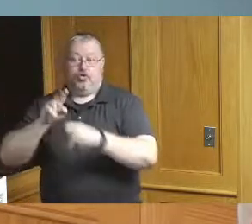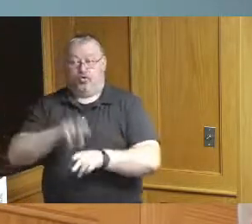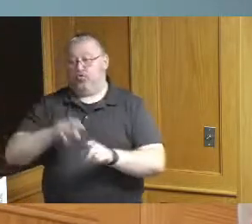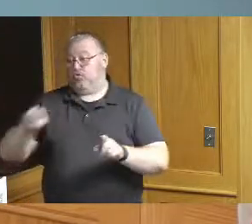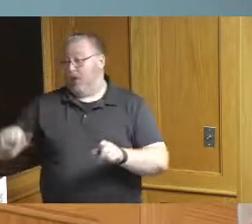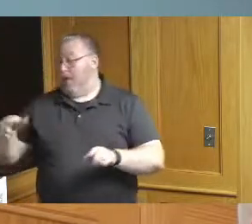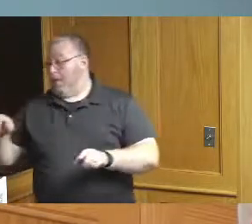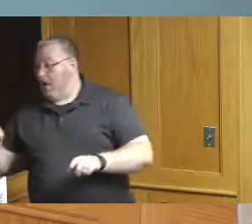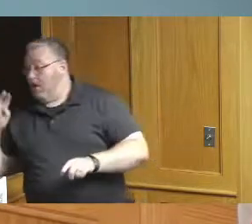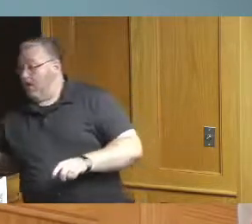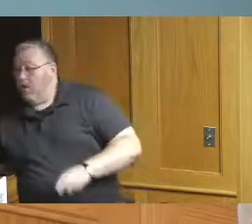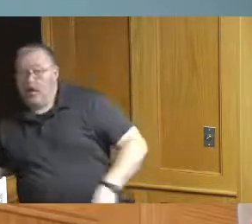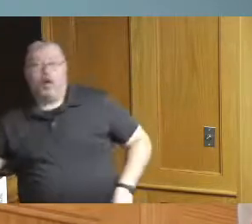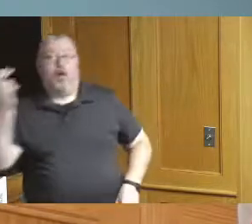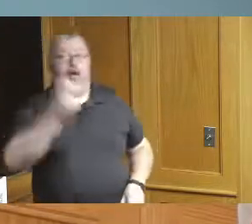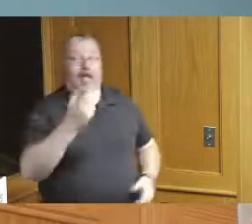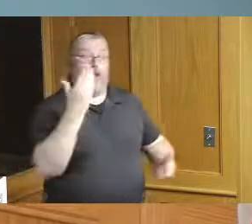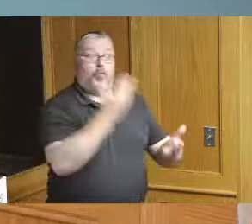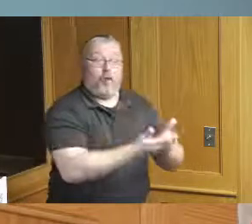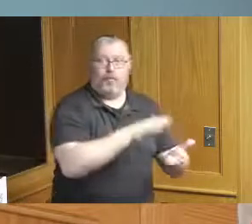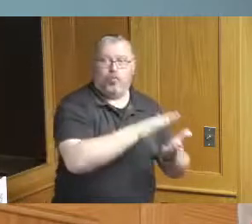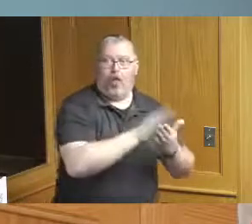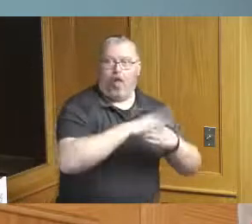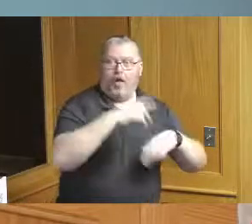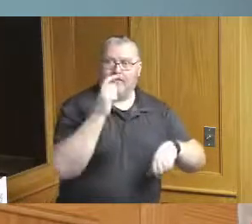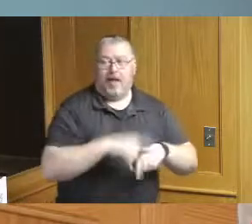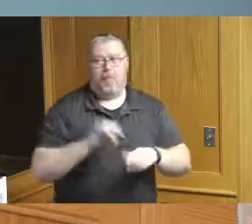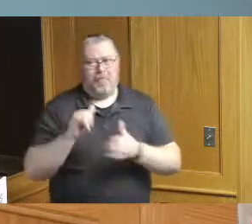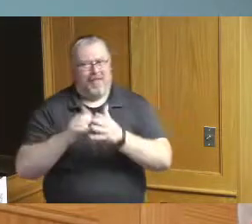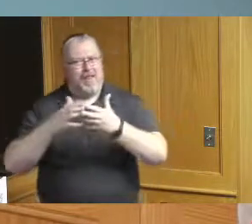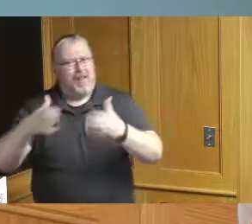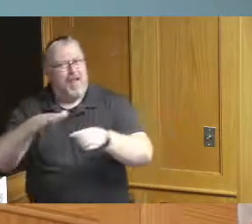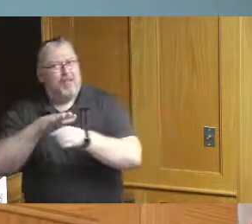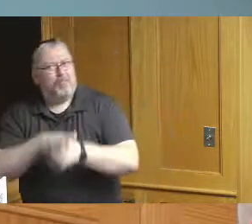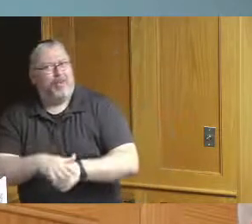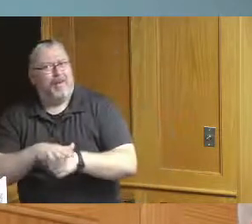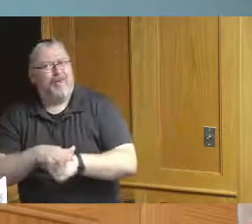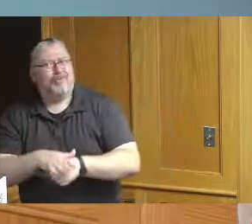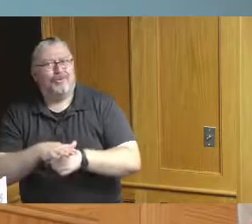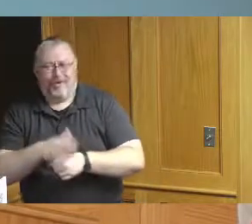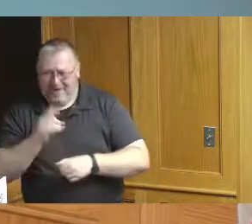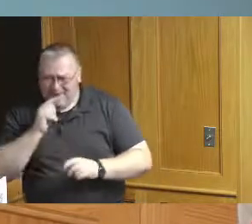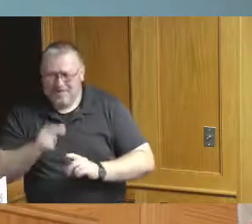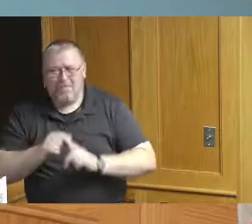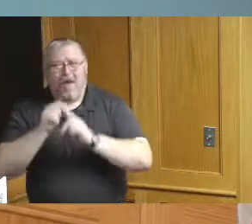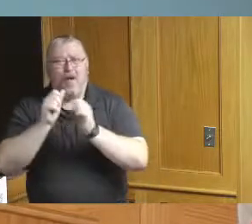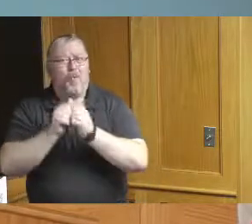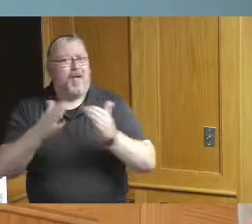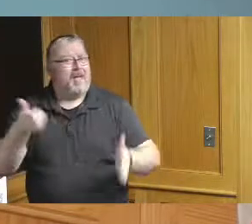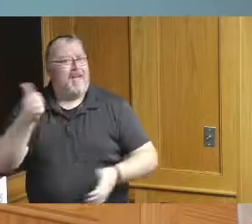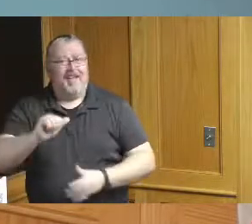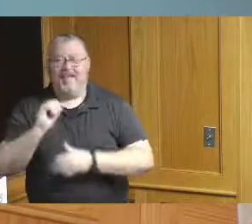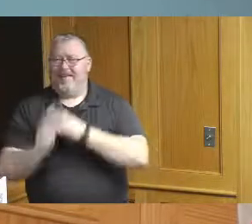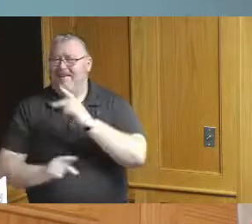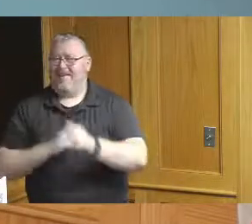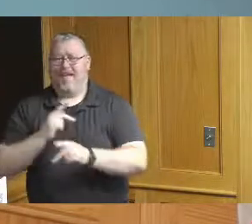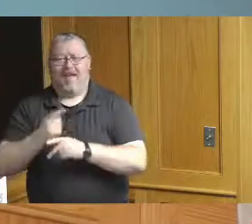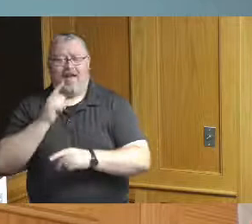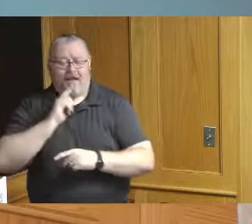on this one and get to class that is a lot and especially without any type of transition period